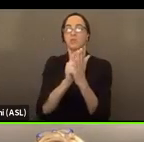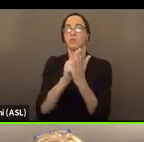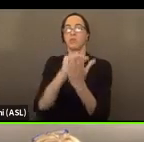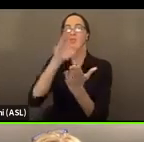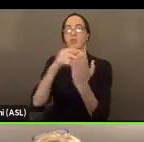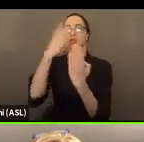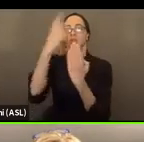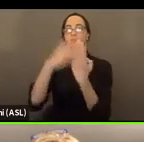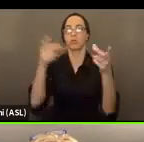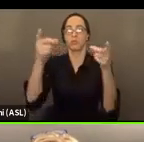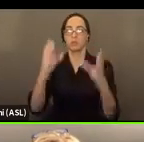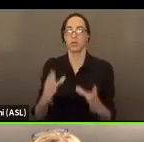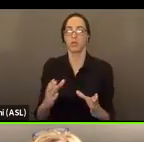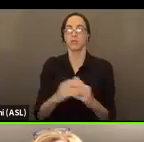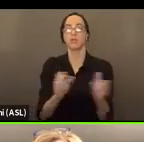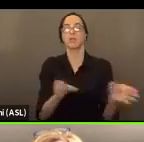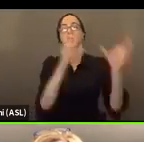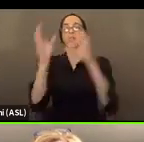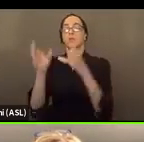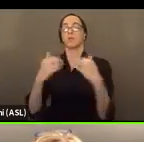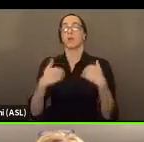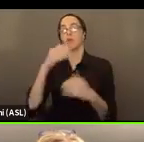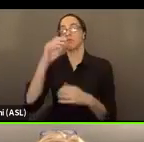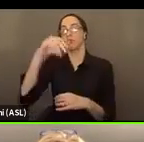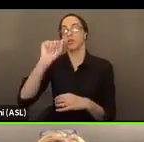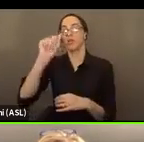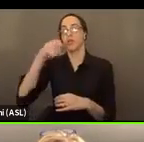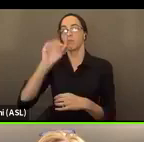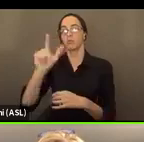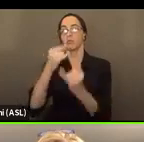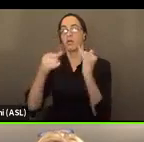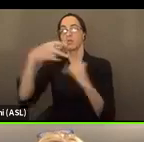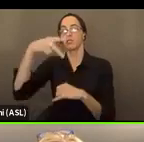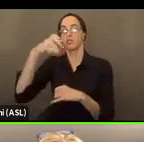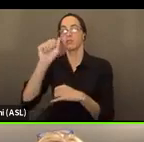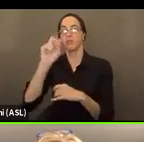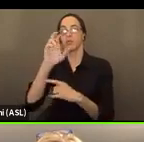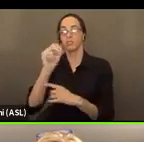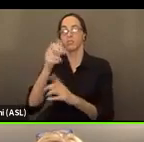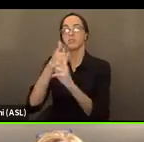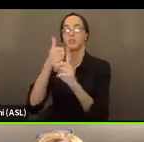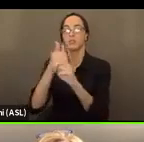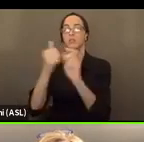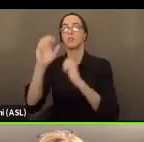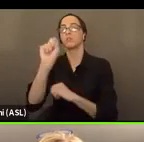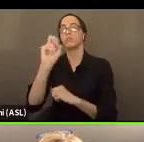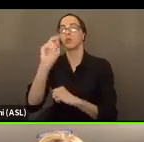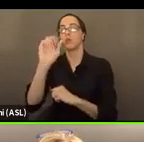and then we have april pearson also who is the sonoma county paratransit director for volunteer